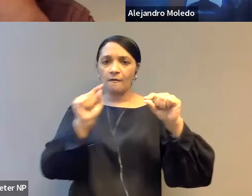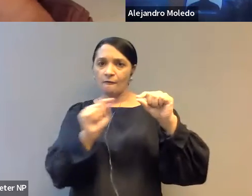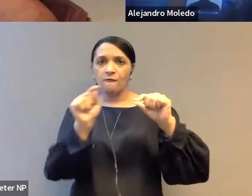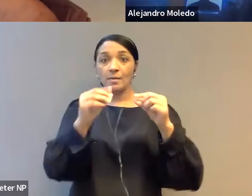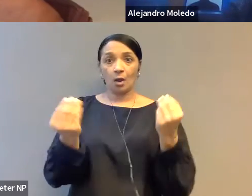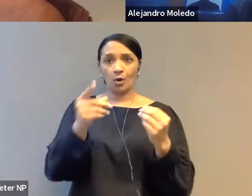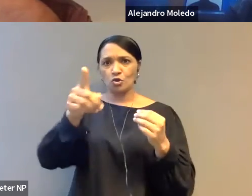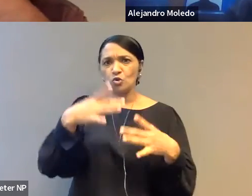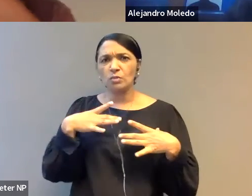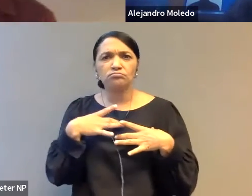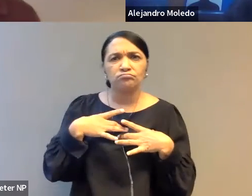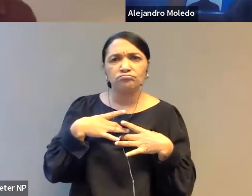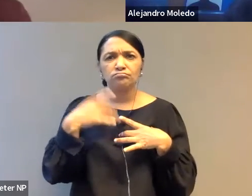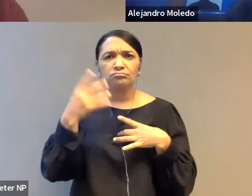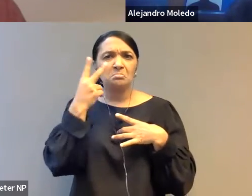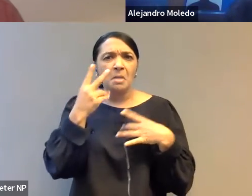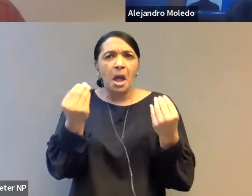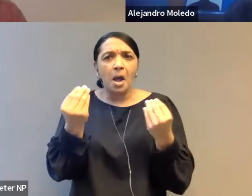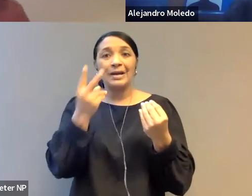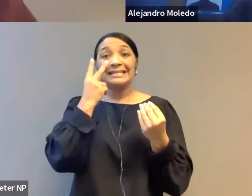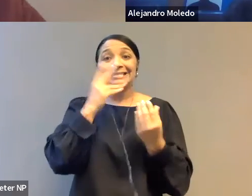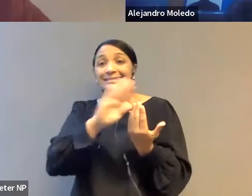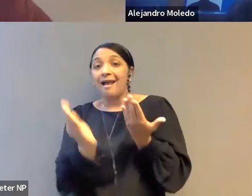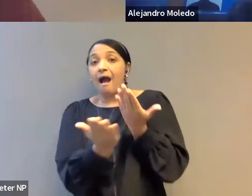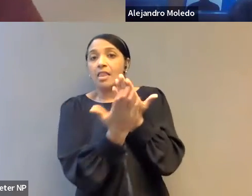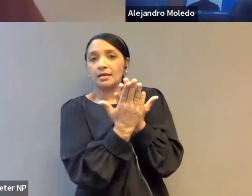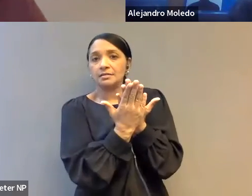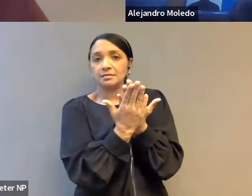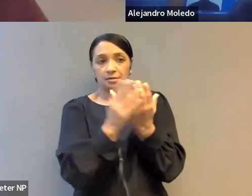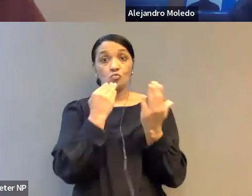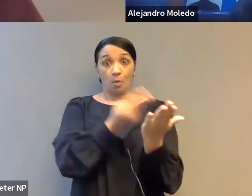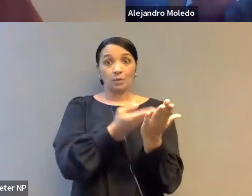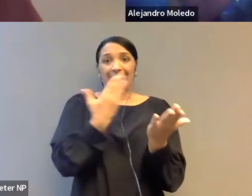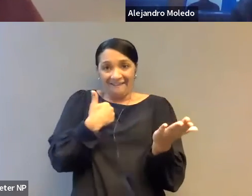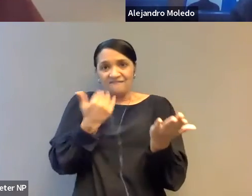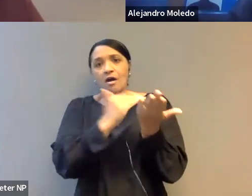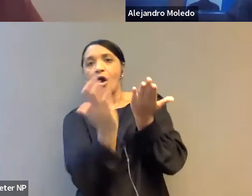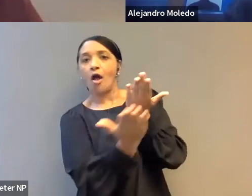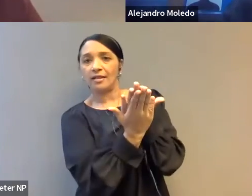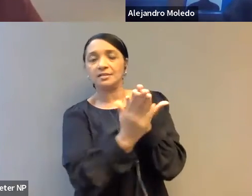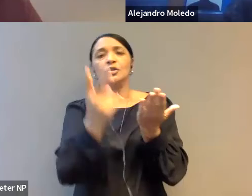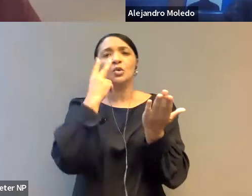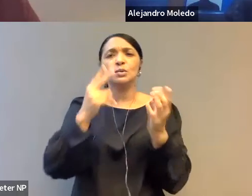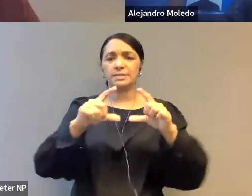If you are curious, check the annex of the proposal with the format that the Commission envisaged